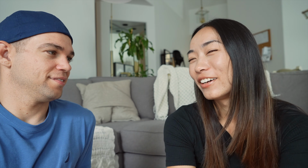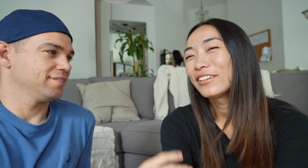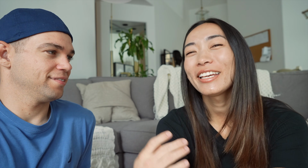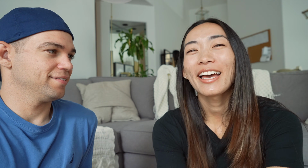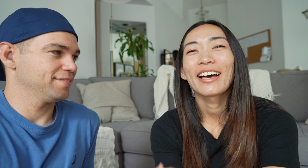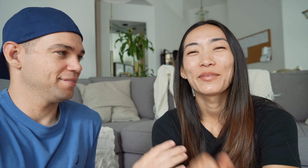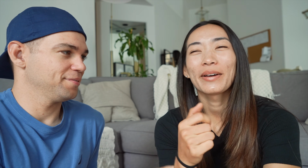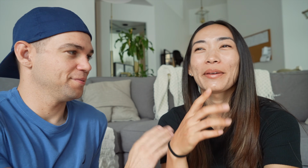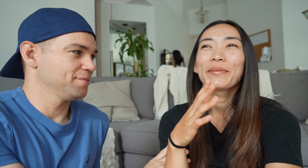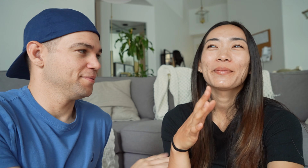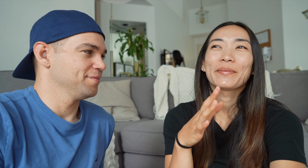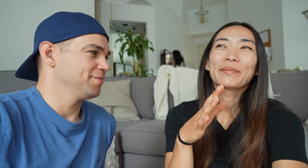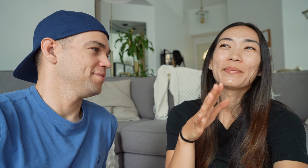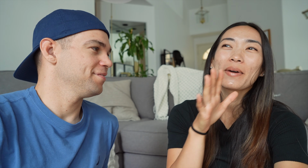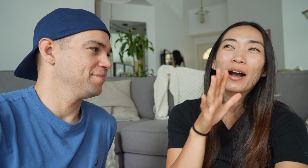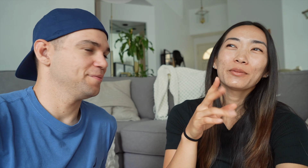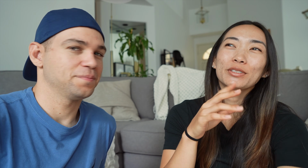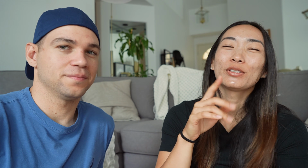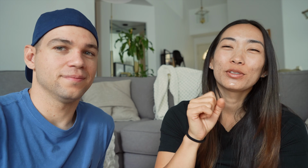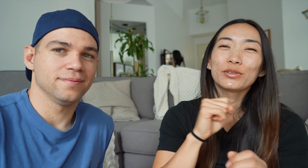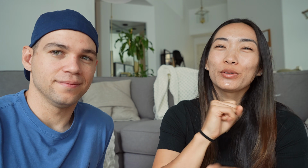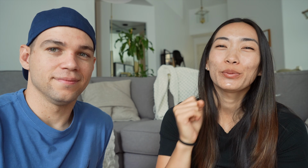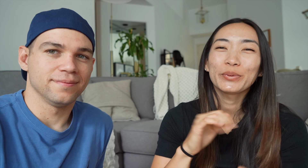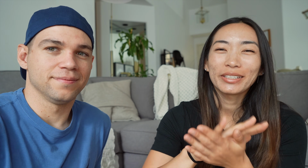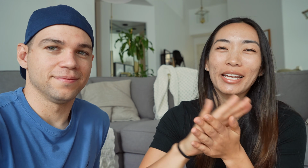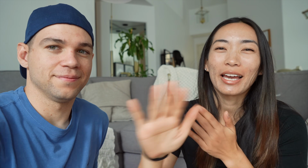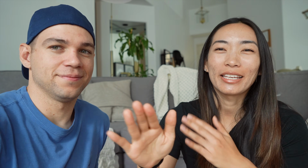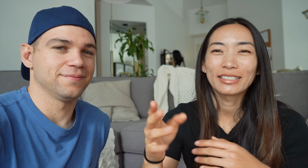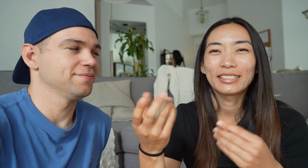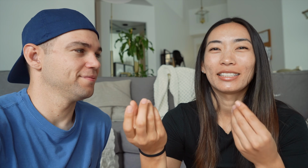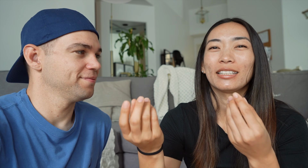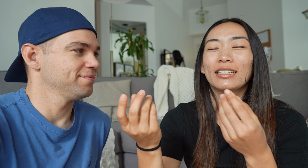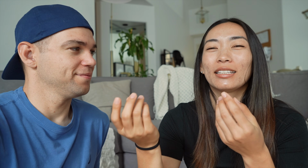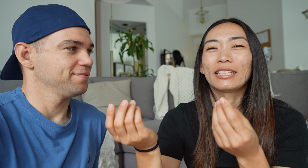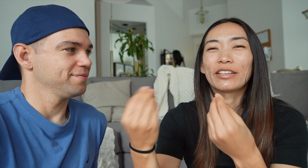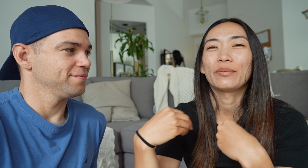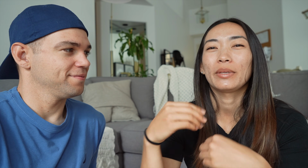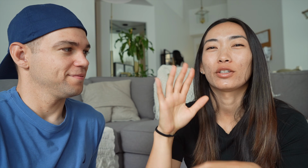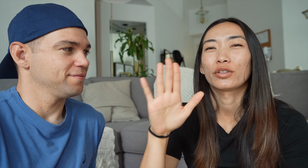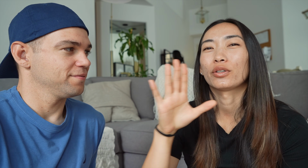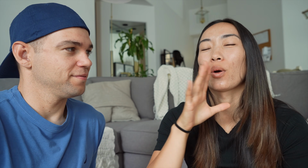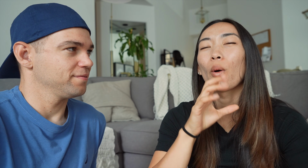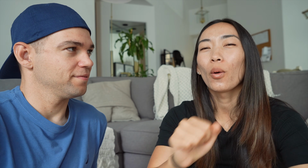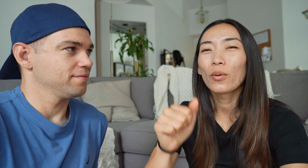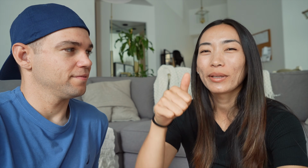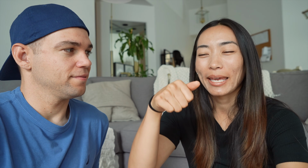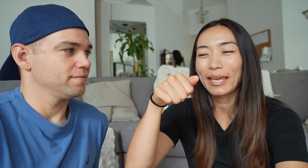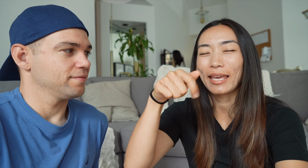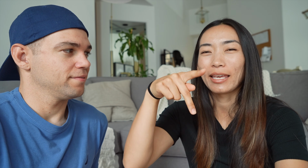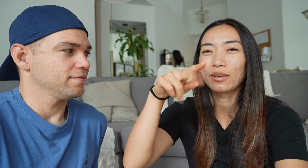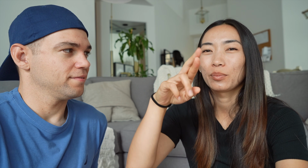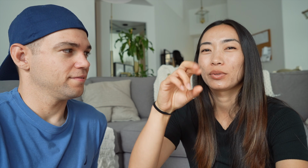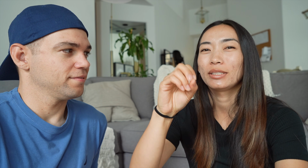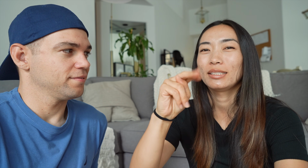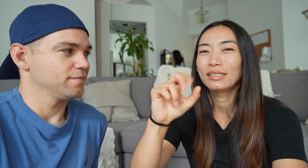oh yeah my mom was super nice to give me her old aprons